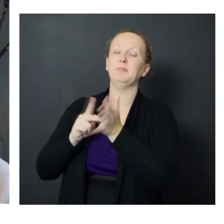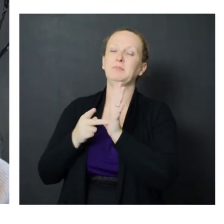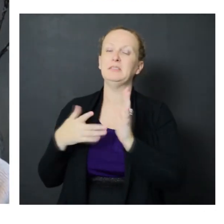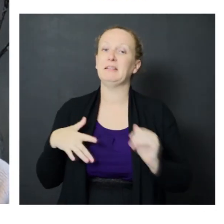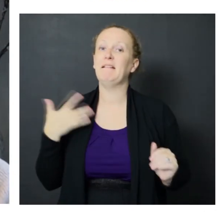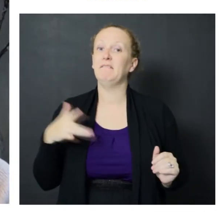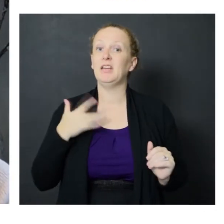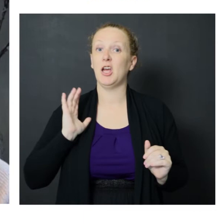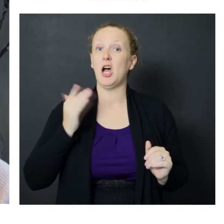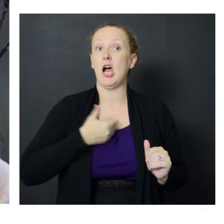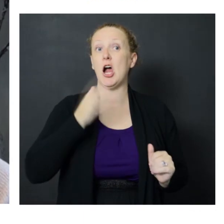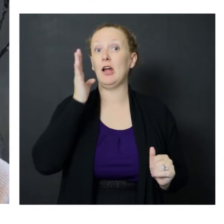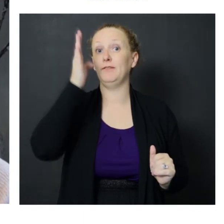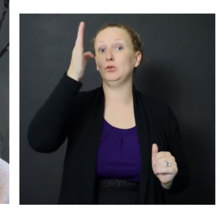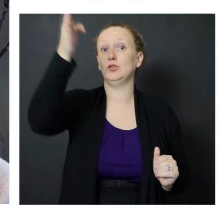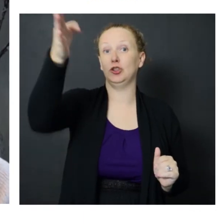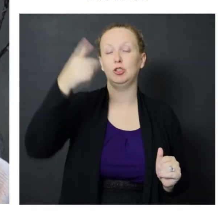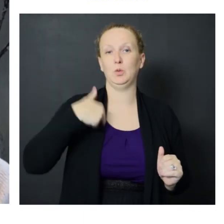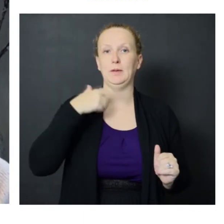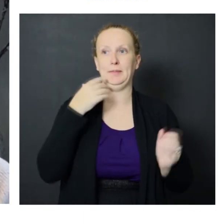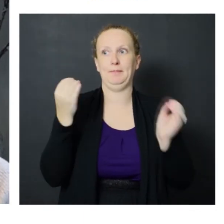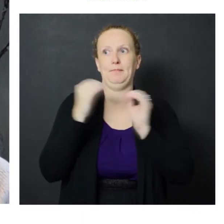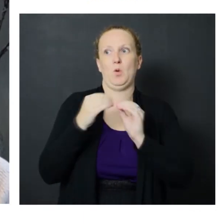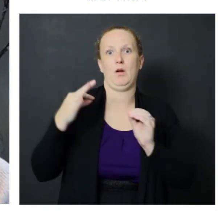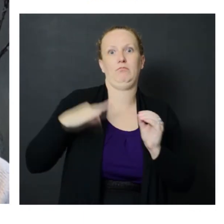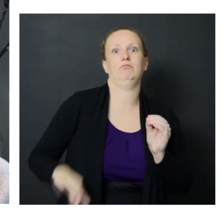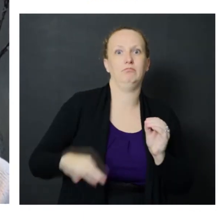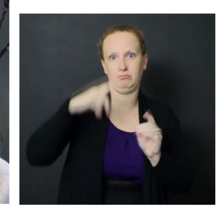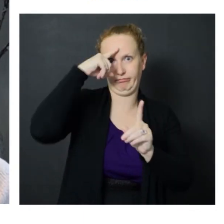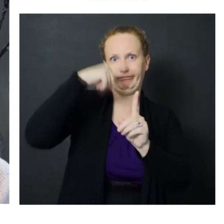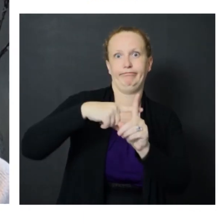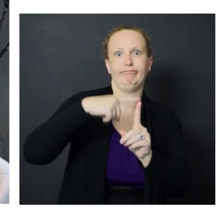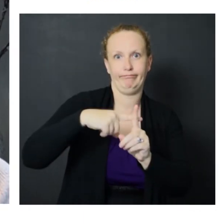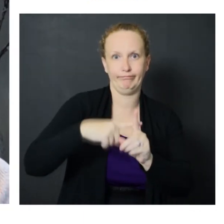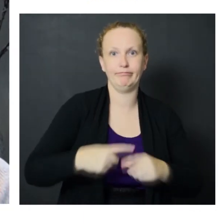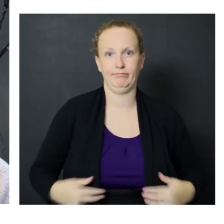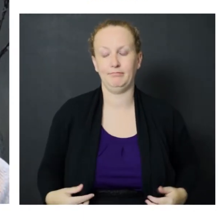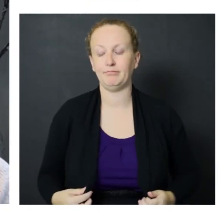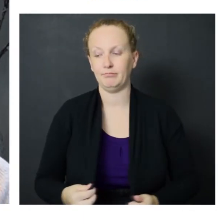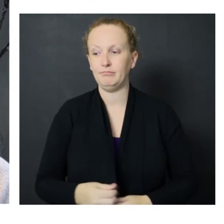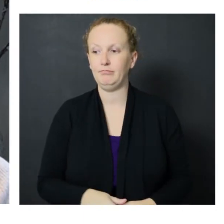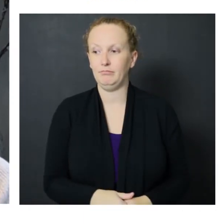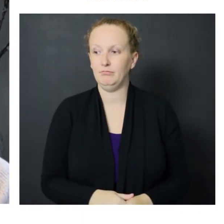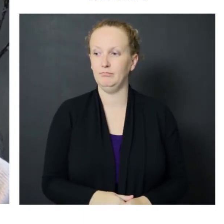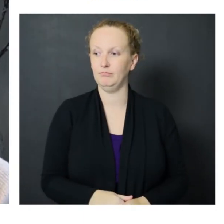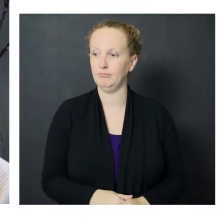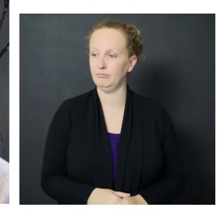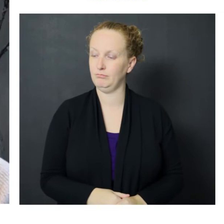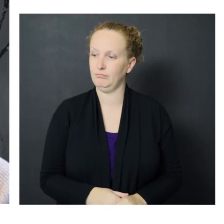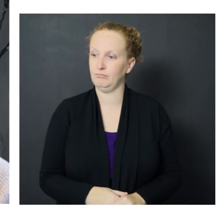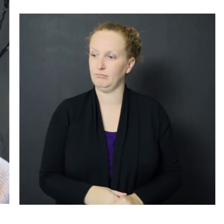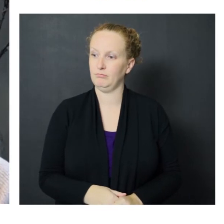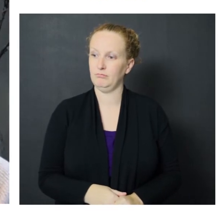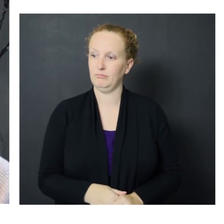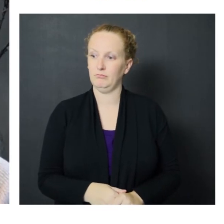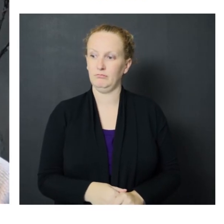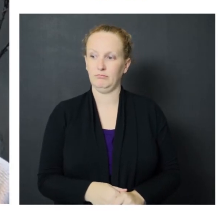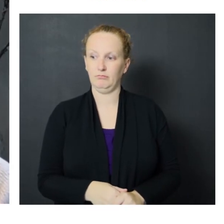Actually is not intentionally as a profession, then let's say, even six months ago.